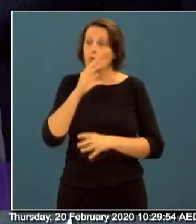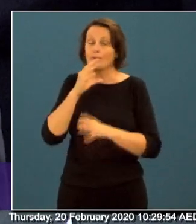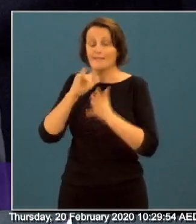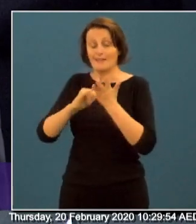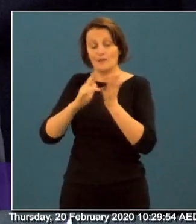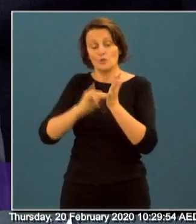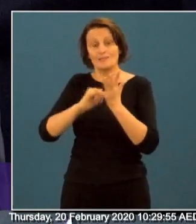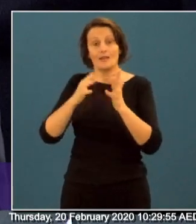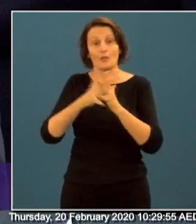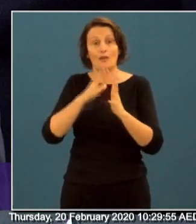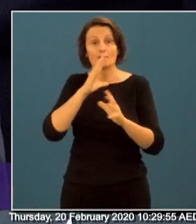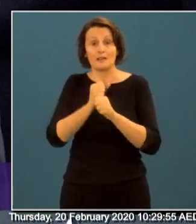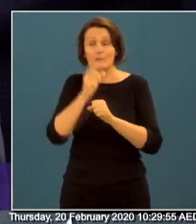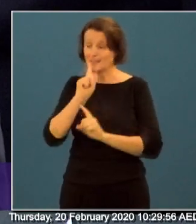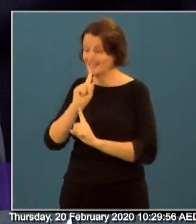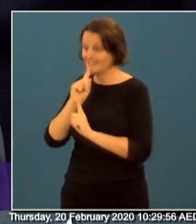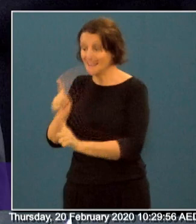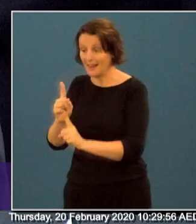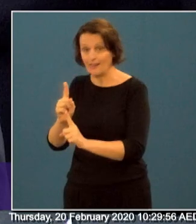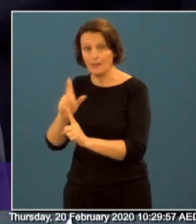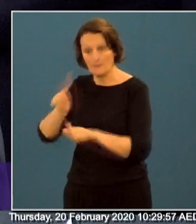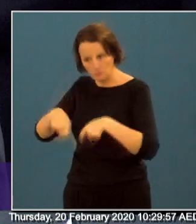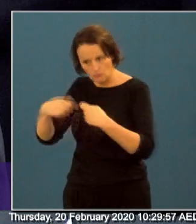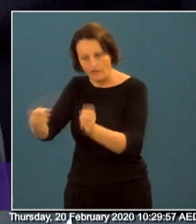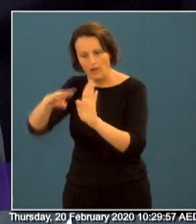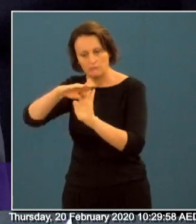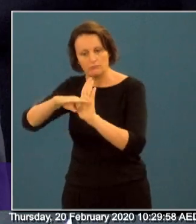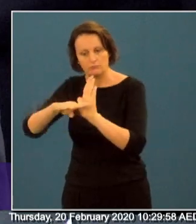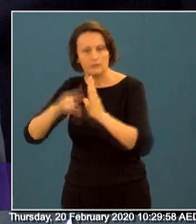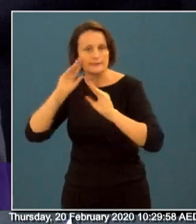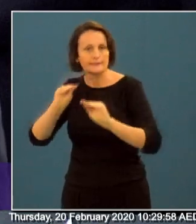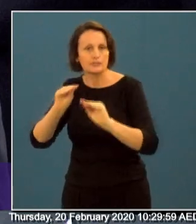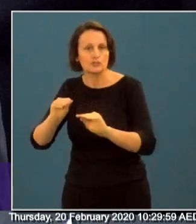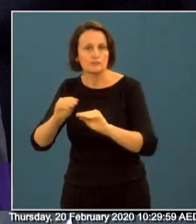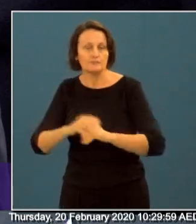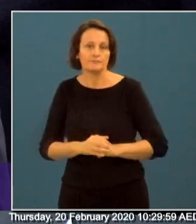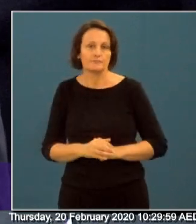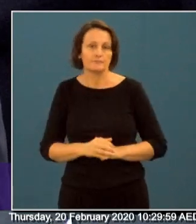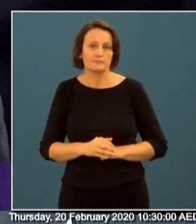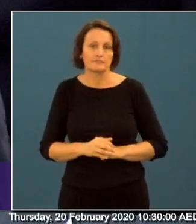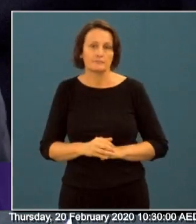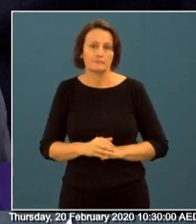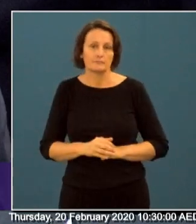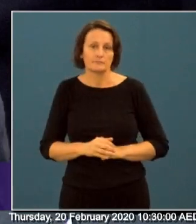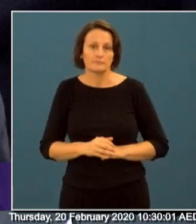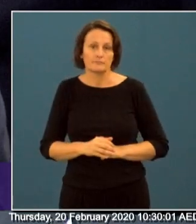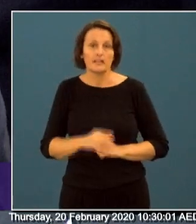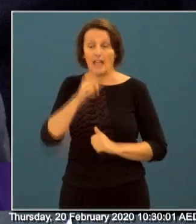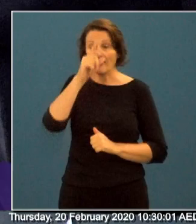And groups are accredited by the colleges as to their adequacy.